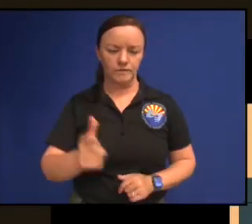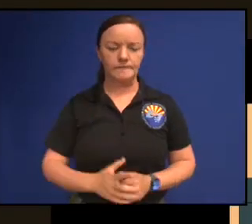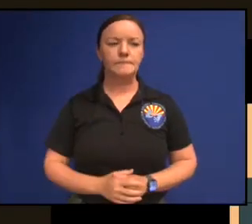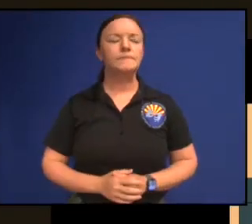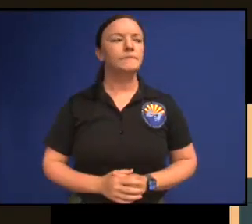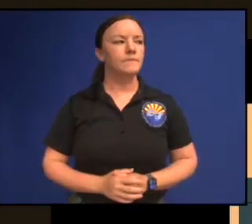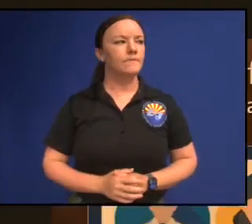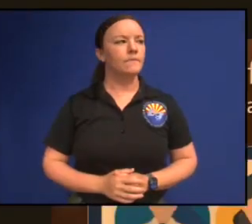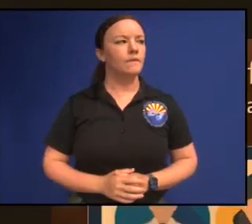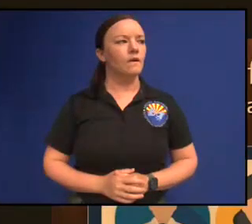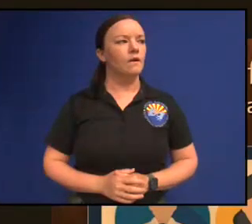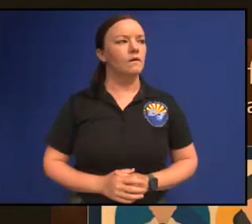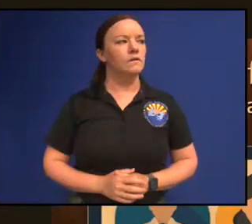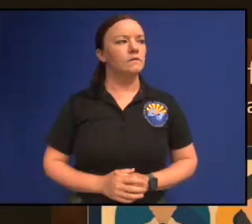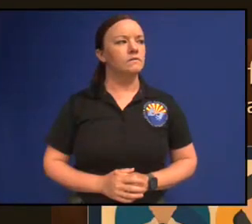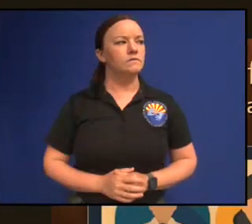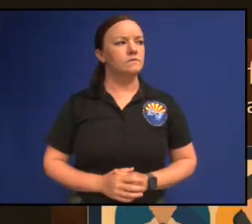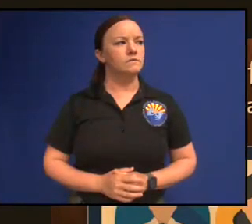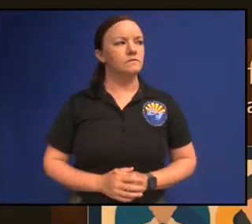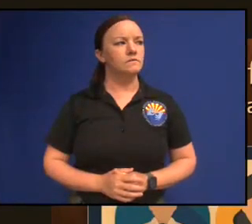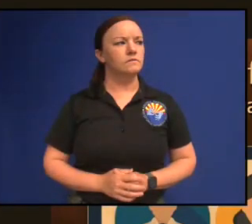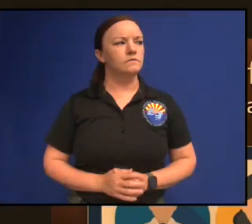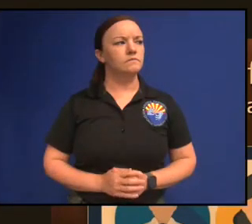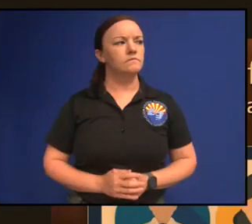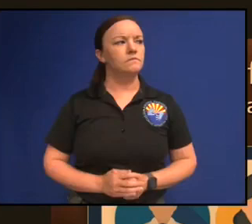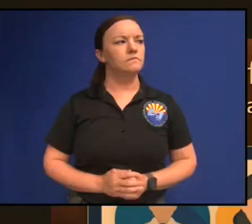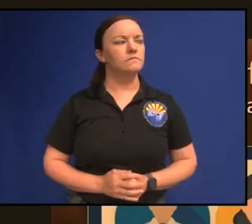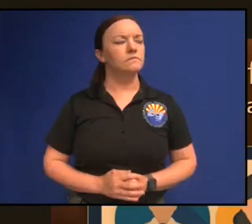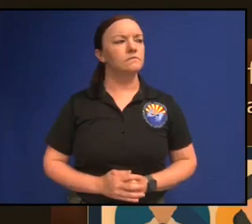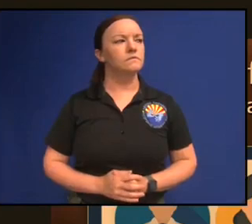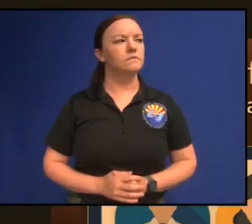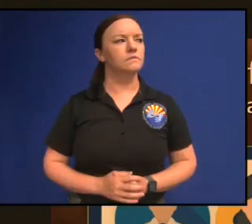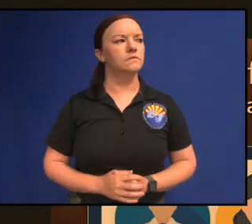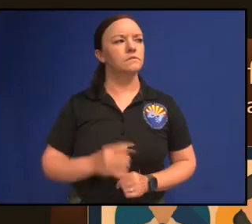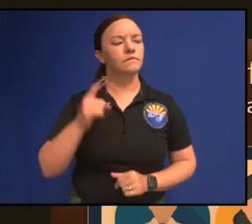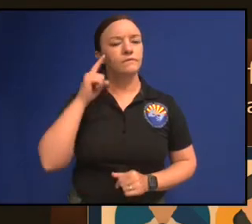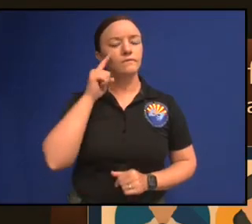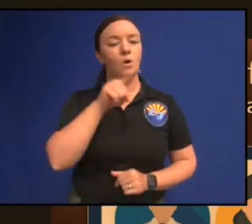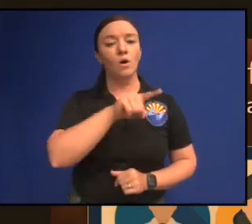TWO MORE SLIDES, REAL FAST. FOR ALL OF US AROUND HERE, LIVING IN THE VICINITY OF